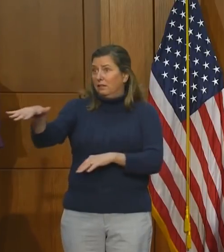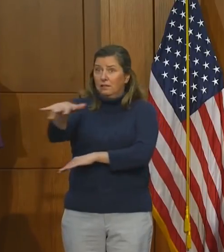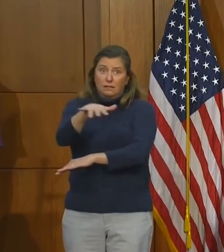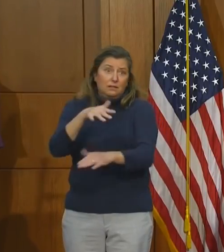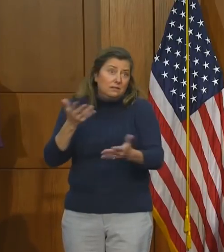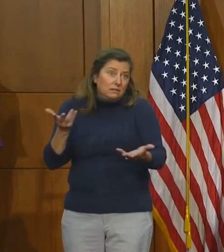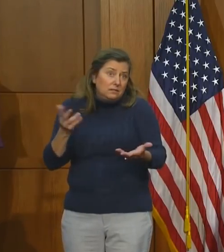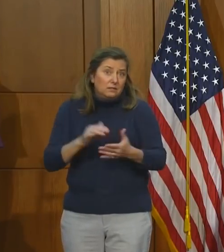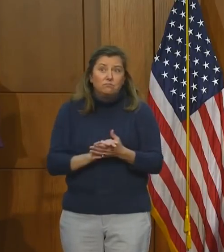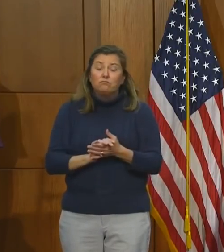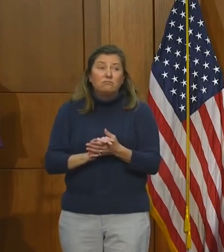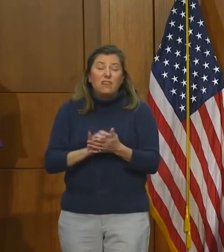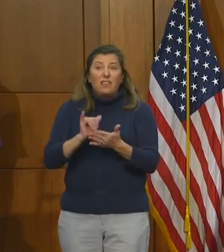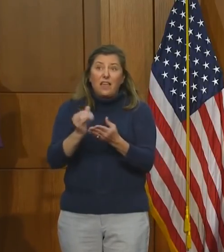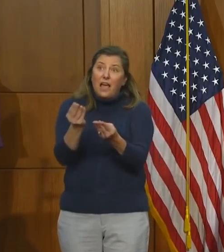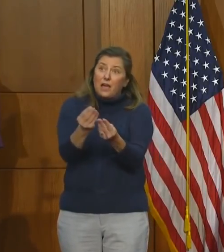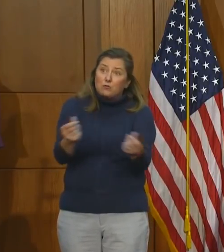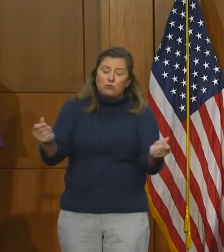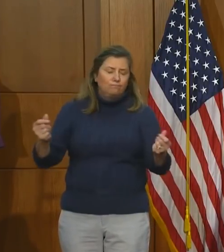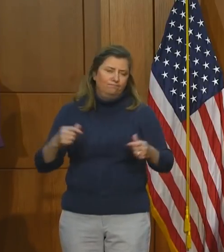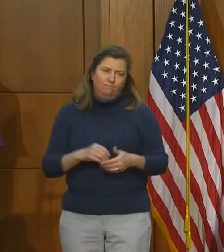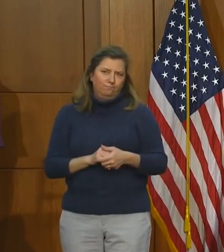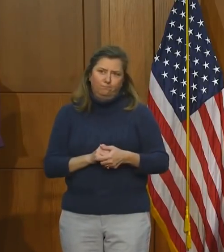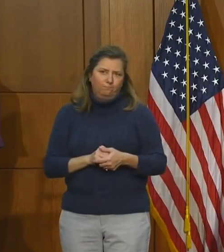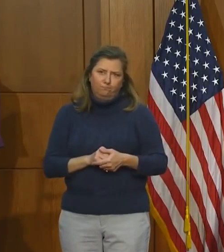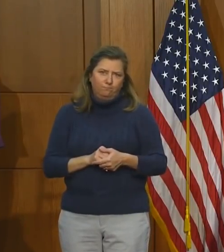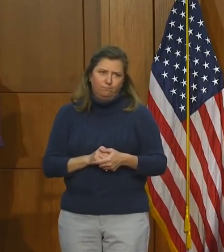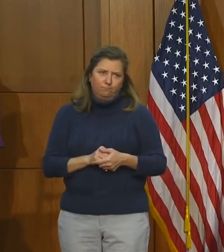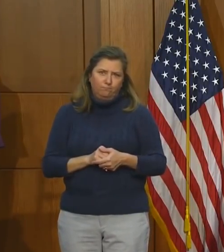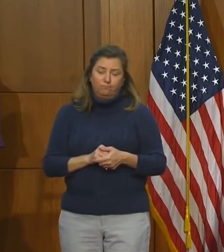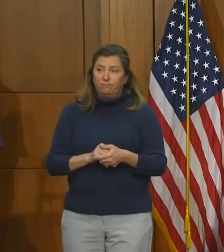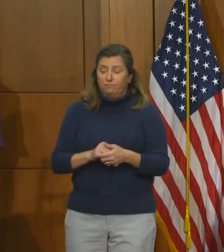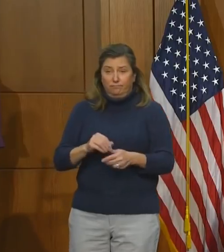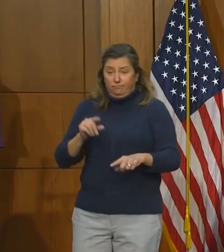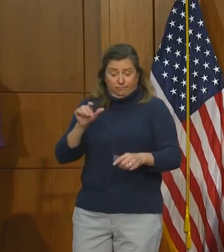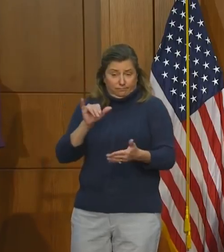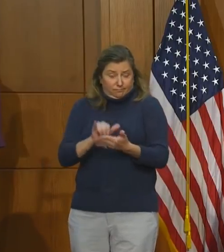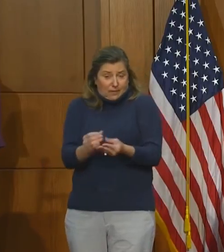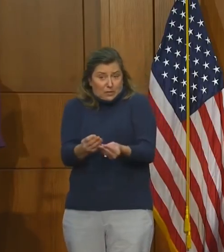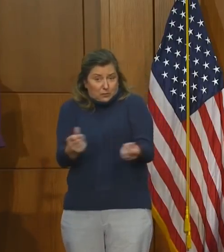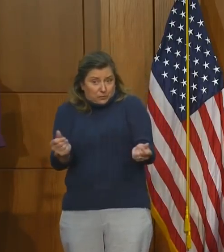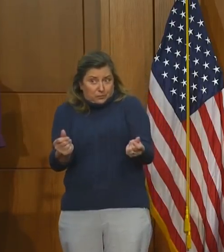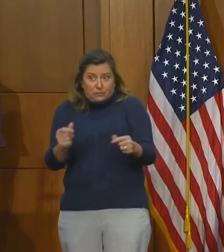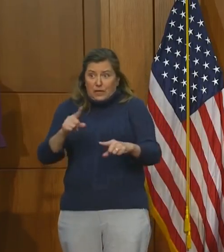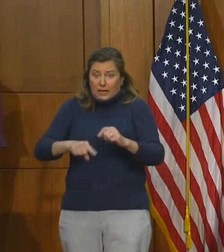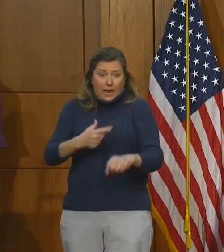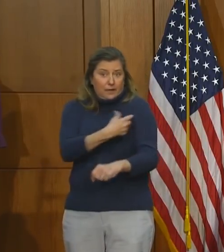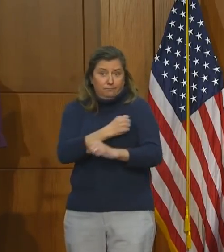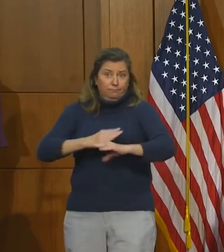CONTINUE TO BE CAREFUL AND CAUTIOUS THIS VIRUS IS STILL